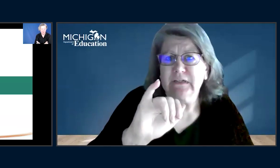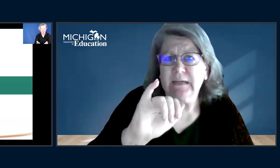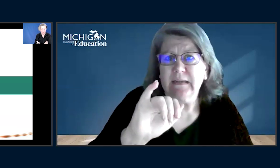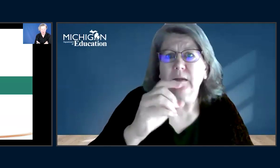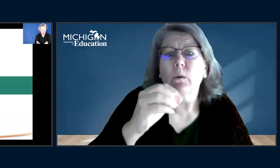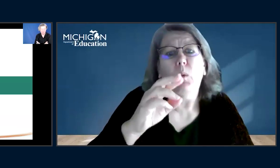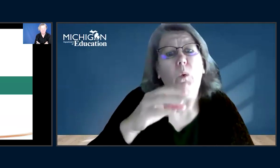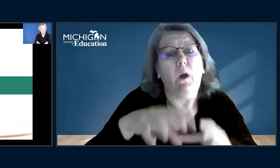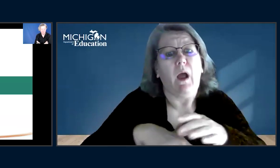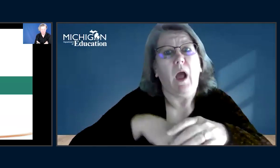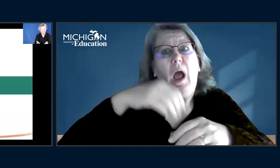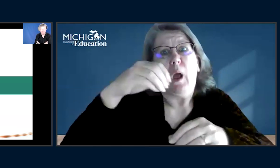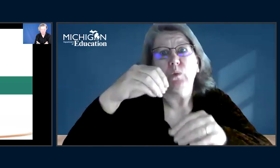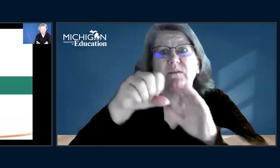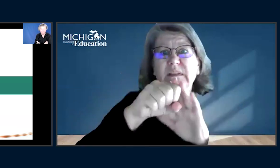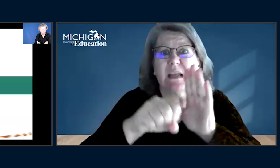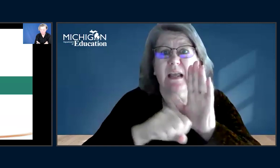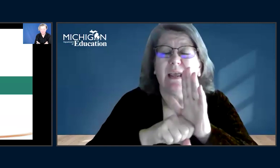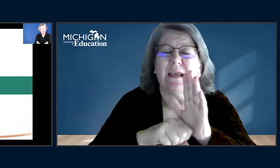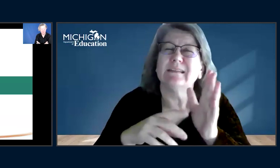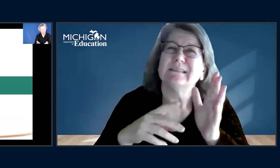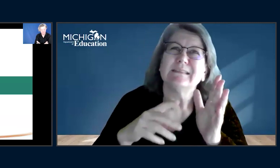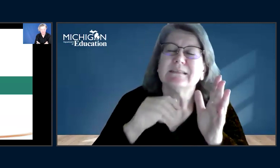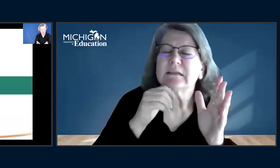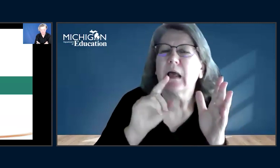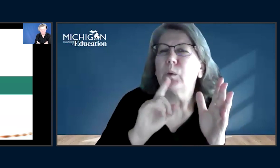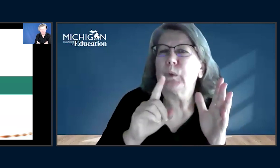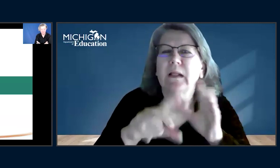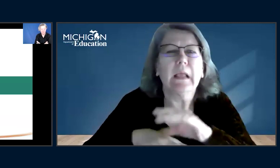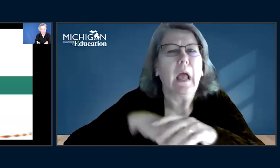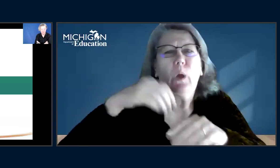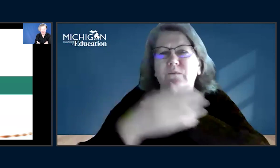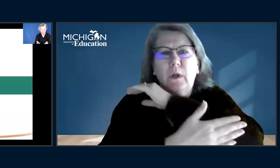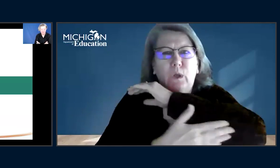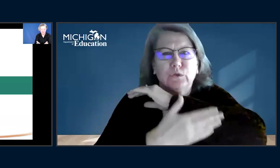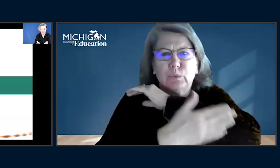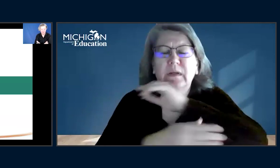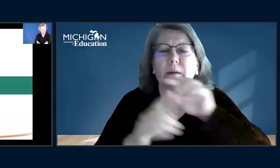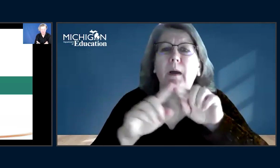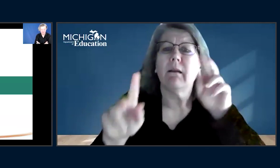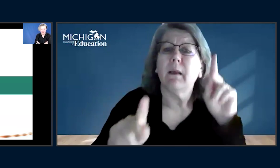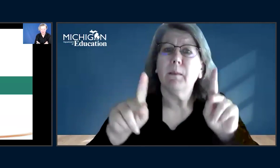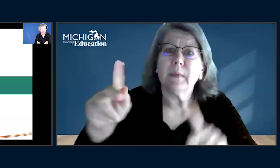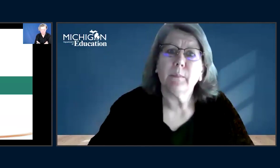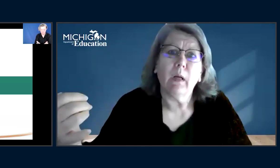people from all over the state of Michigan or even outside of the state, not really out of